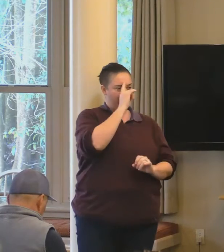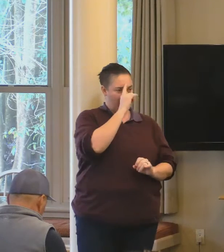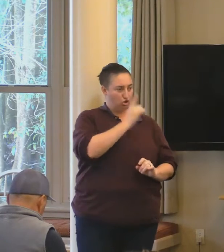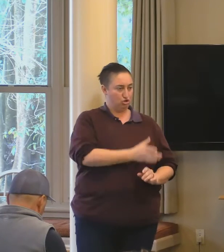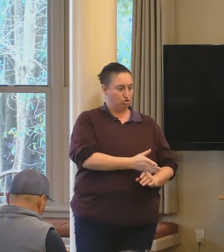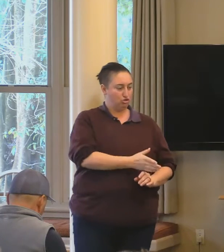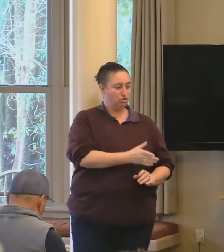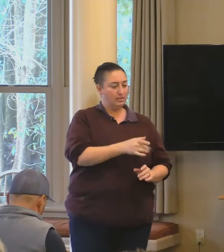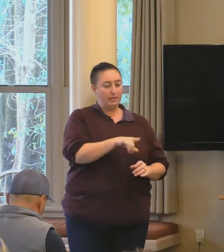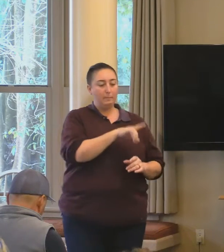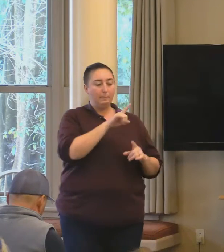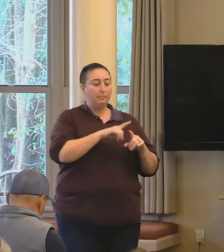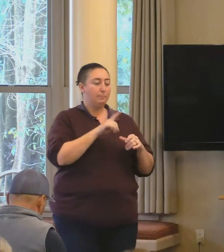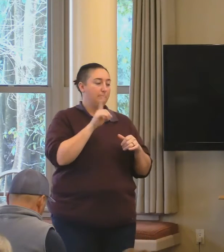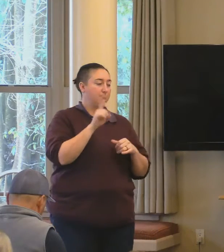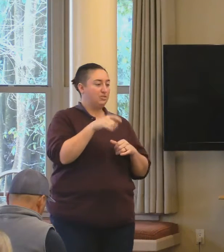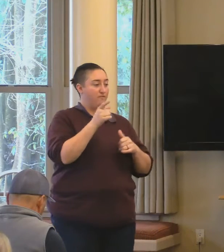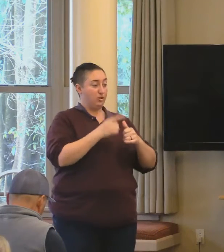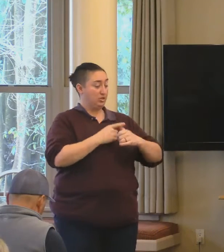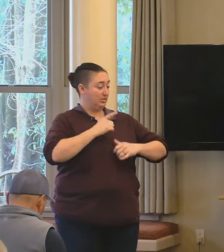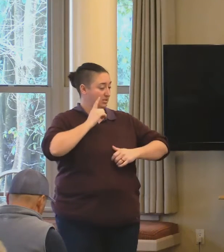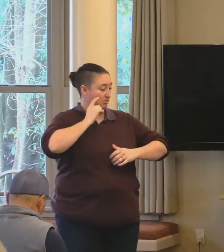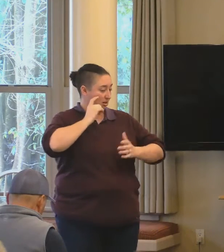dog is a more independent thinker. Hearing dogs must first hear and acknowledge the sounds they've been